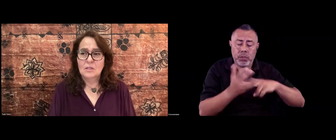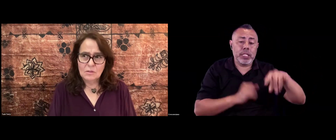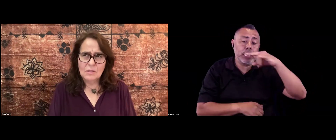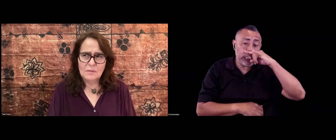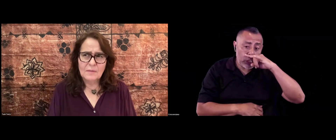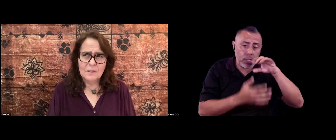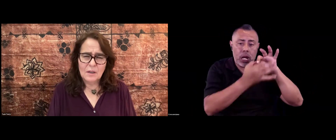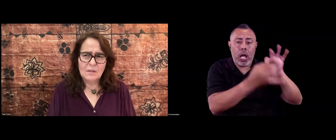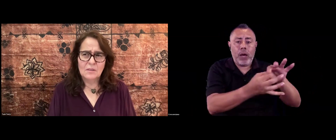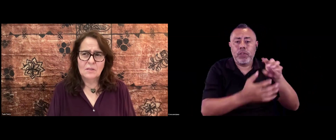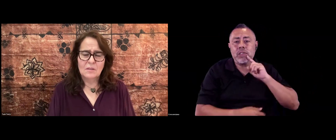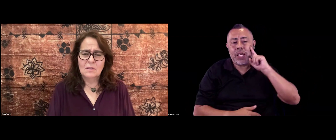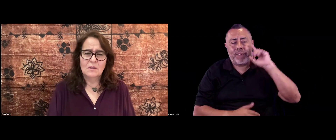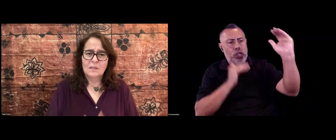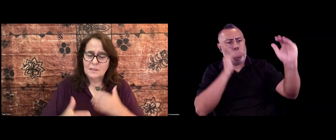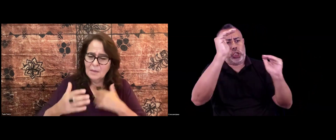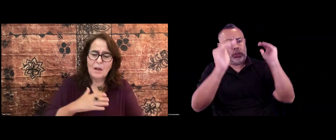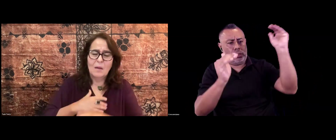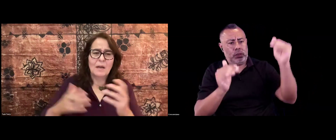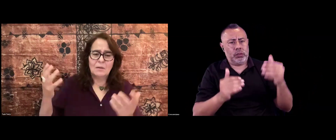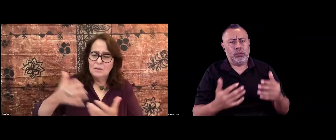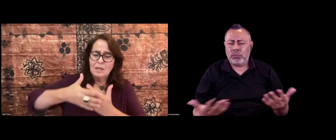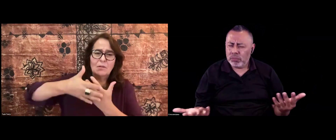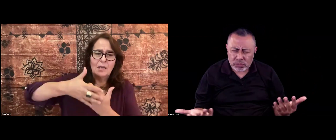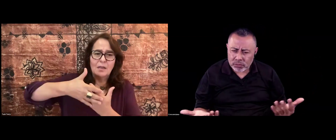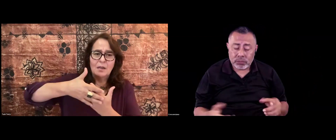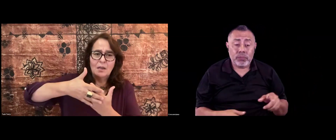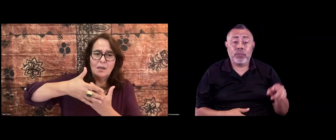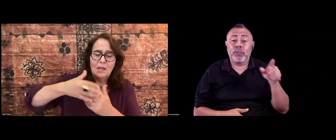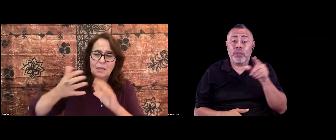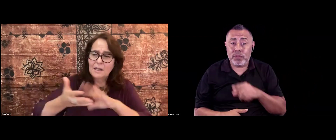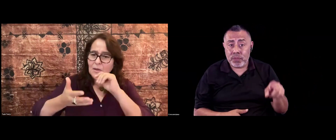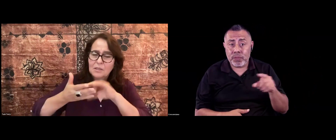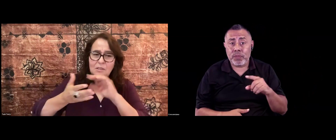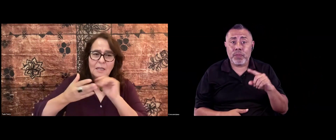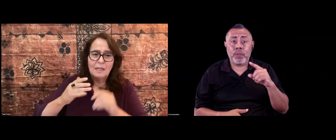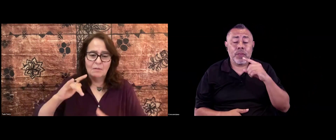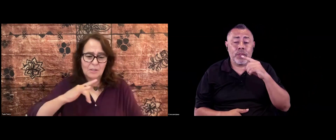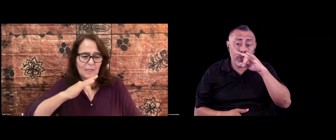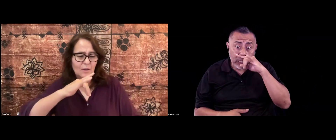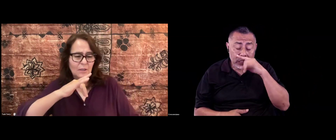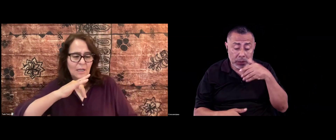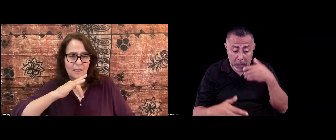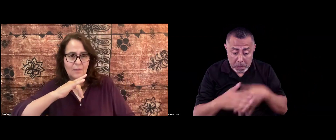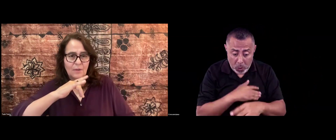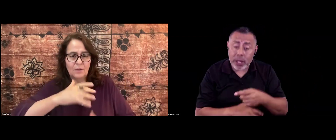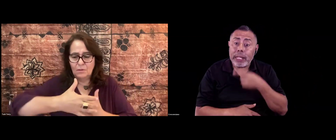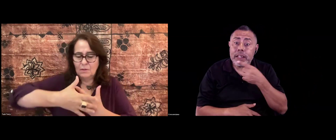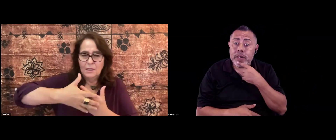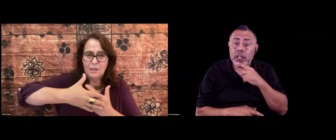Children of deaf adults. They pop out. Hearing. They learned a sign language they learned that I love you.